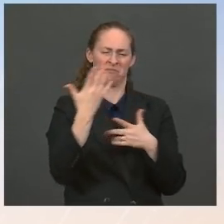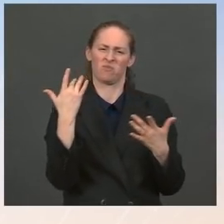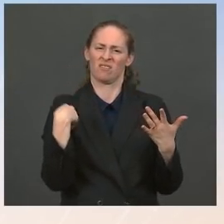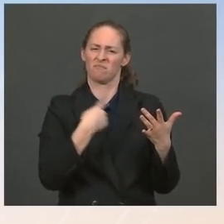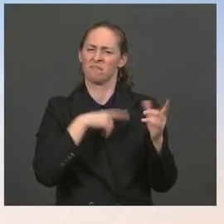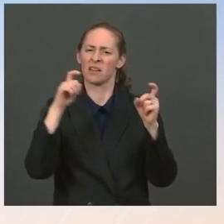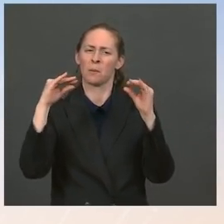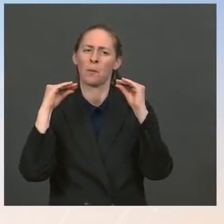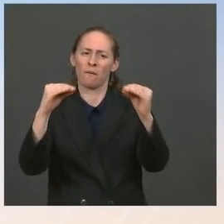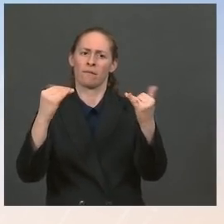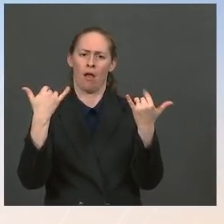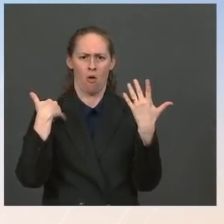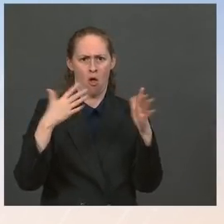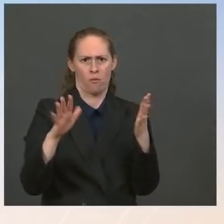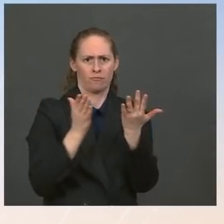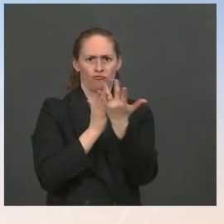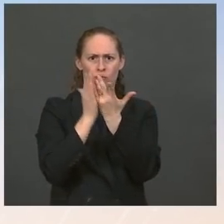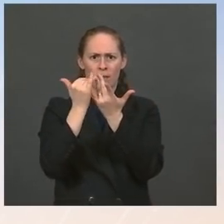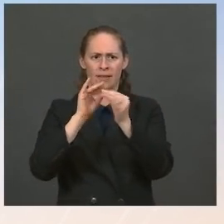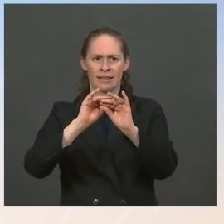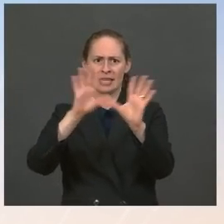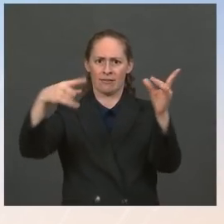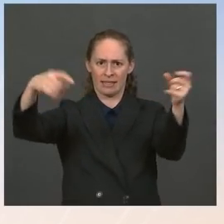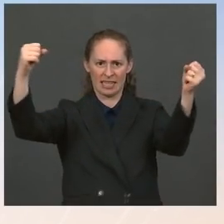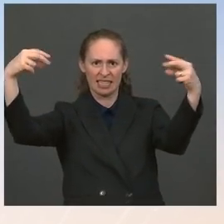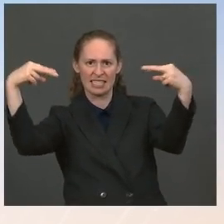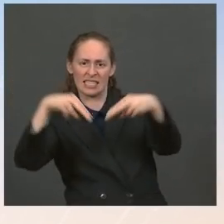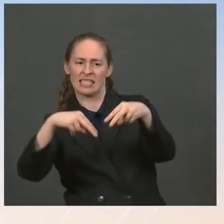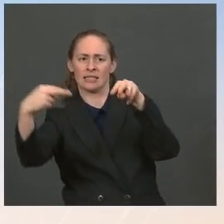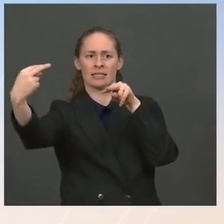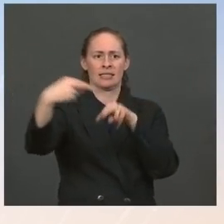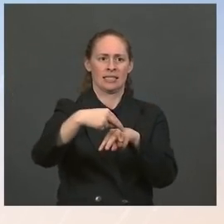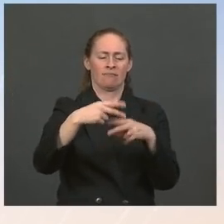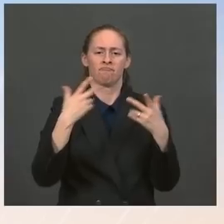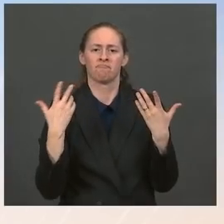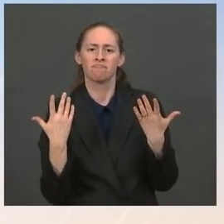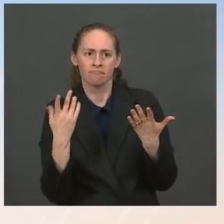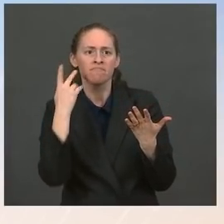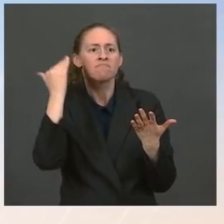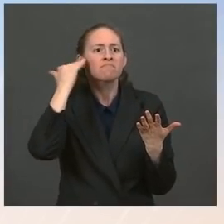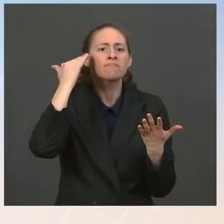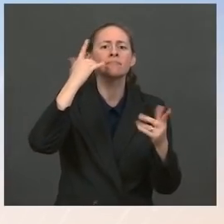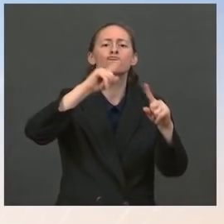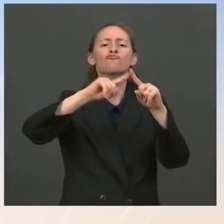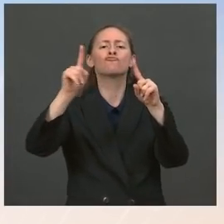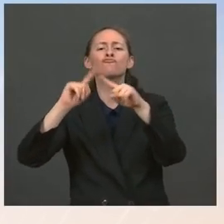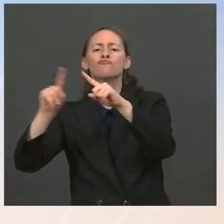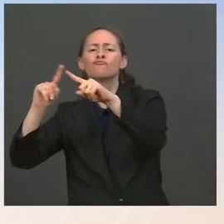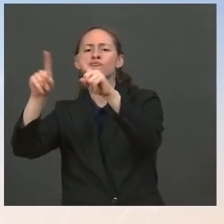which is why we worked across the -- across agencies, across -- across the administration to make sure